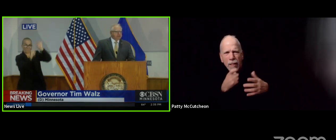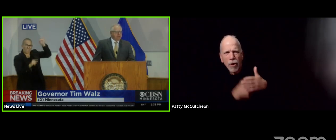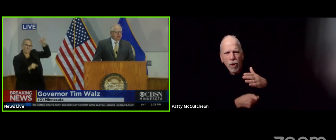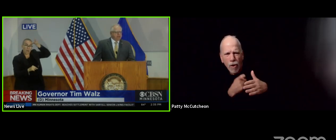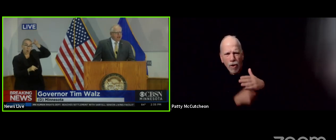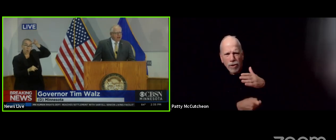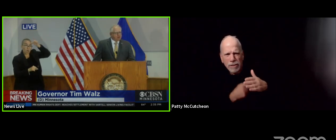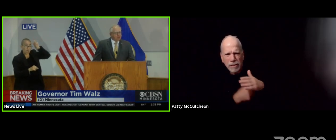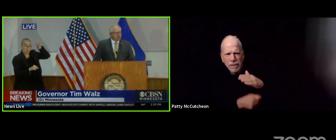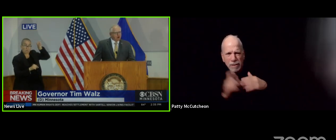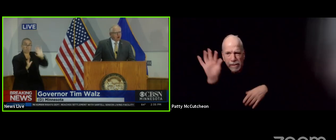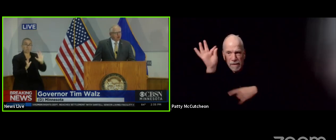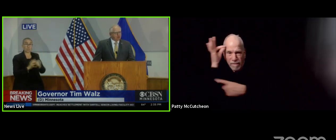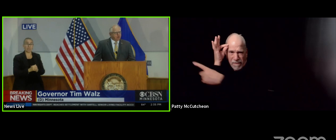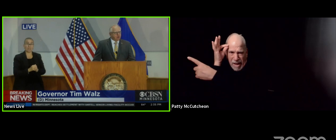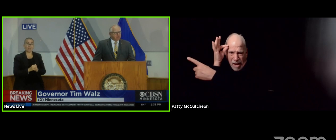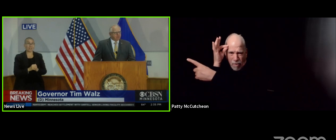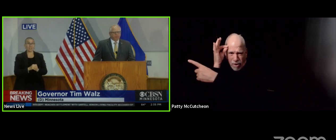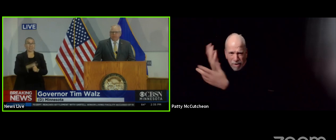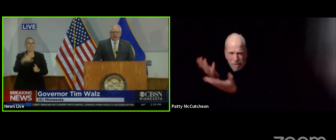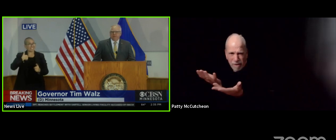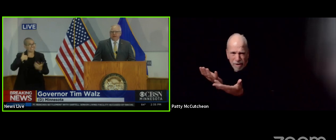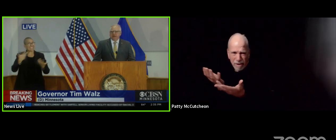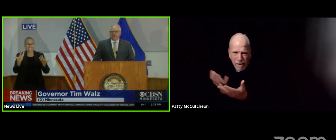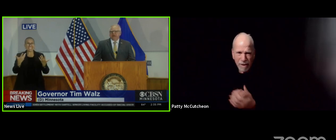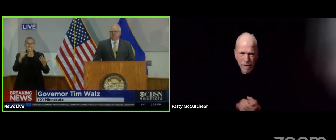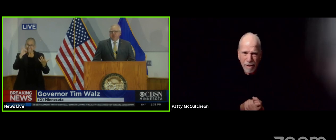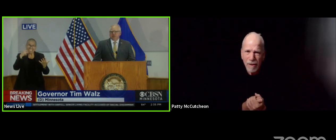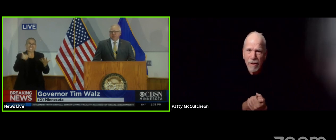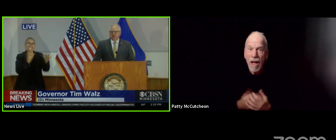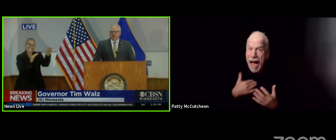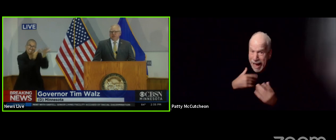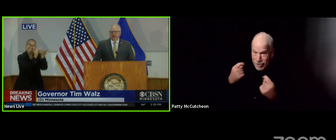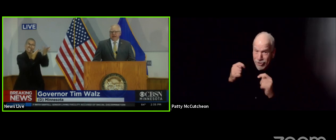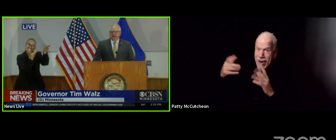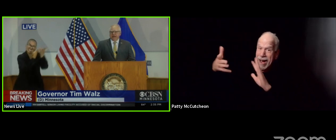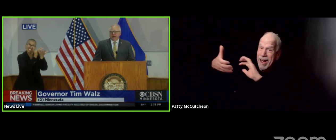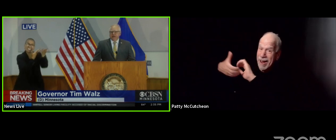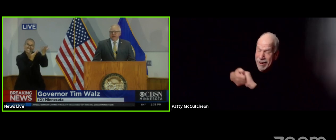ANY -- I'VE TRIED REALLY HARD TO WORK WITH PHARMA. MY LINE TO THEM ALWAYS WAS IS THAT I GET IT, THESE ARE